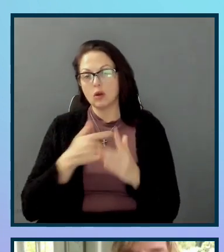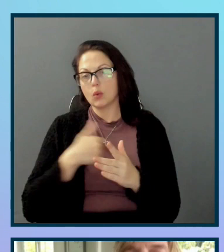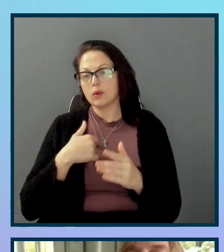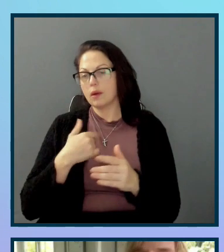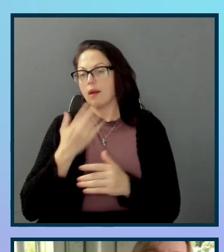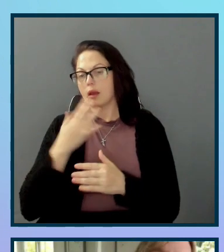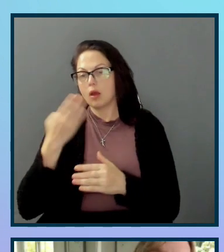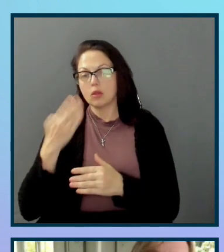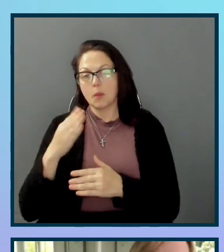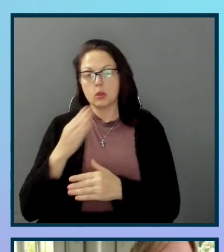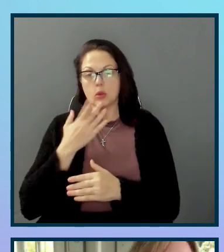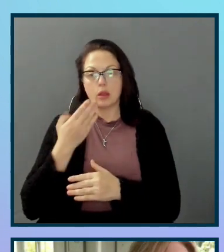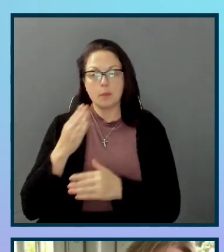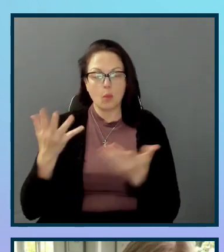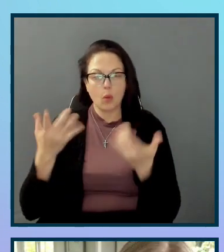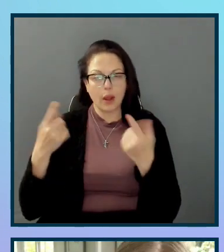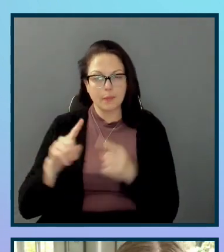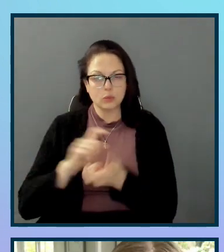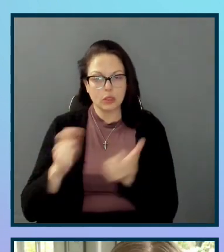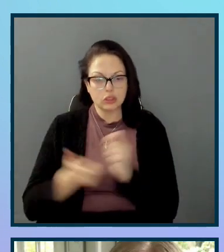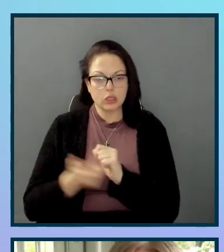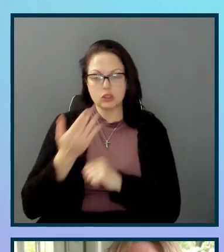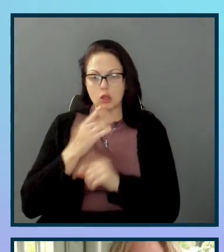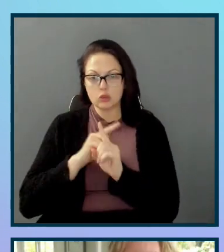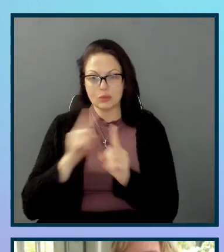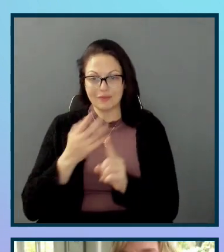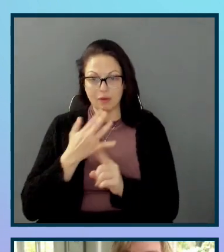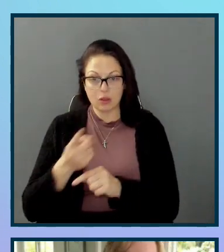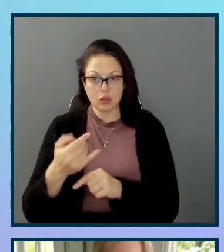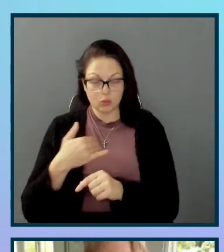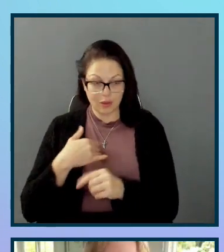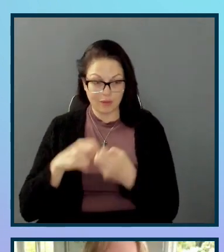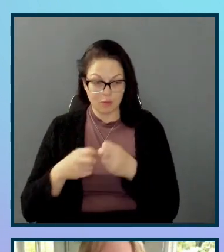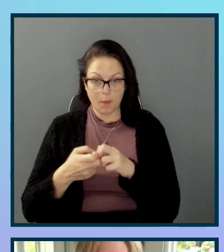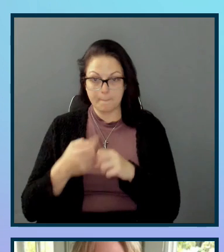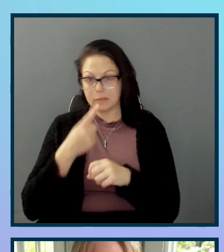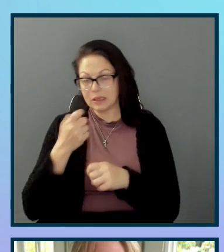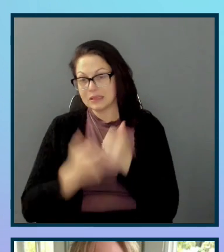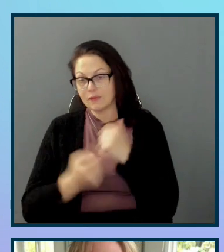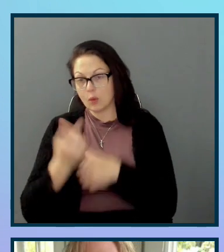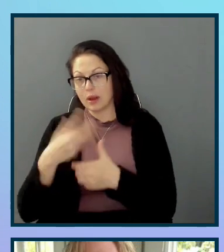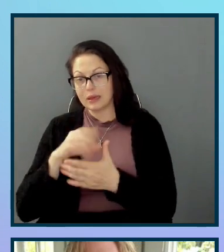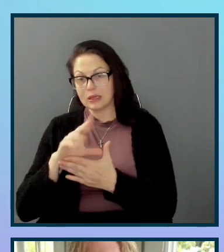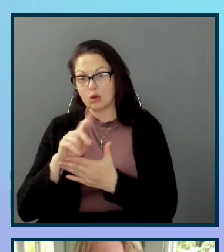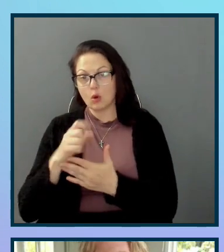Well, what happens when you wanna change the color to a different color? You have a giant problem 'cause everywhere in your code, it says color:blue.